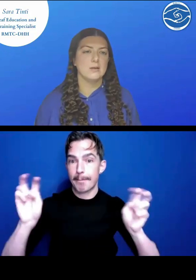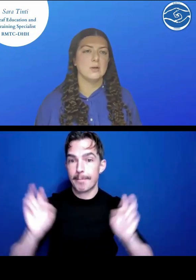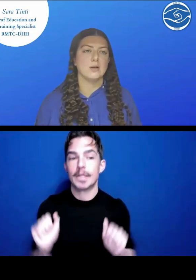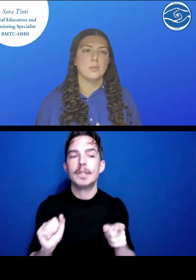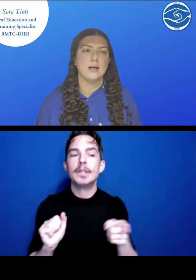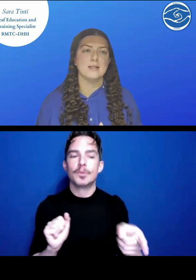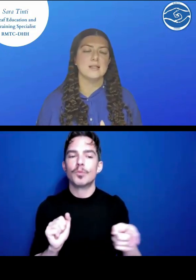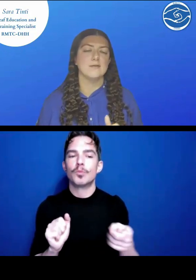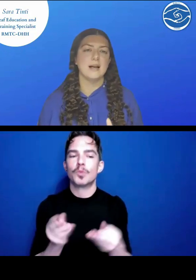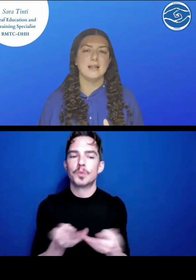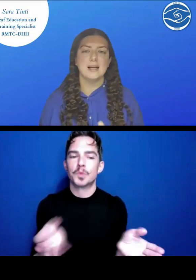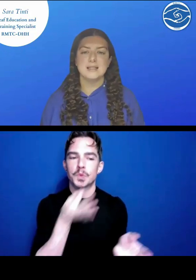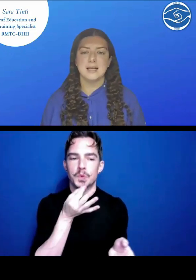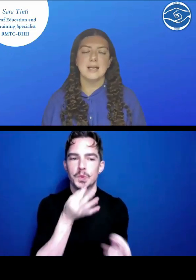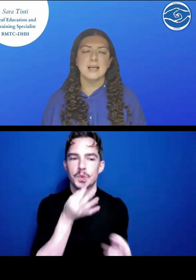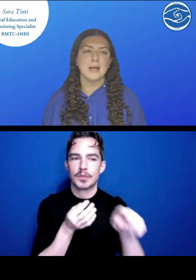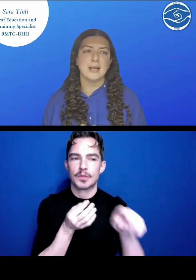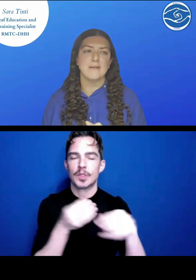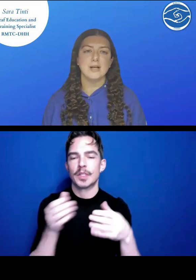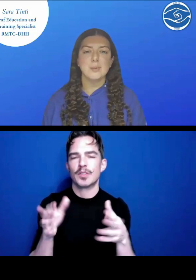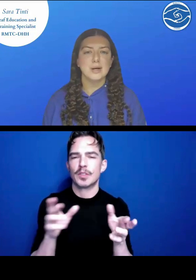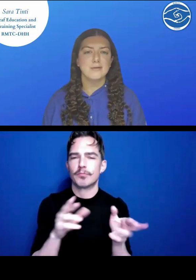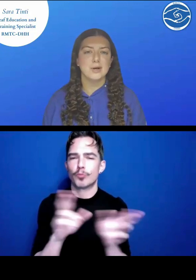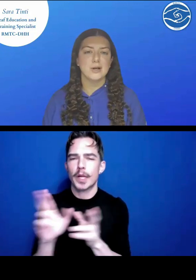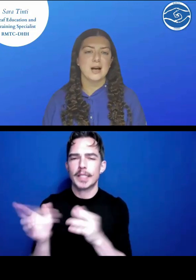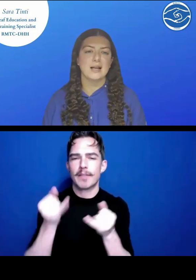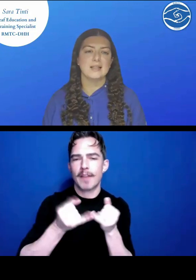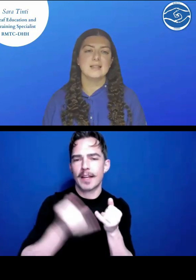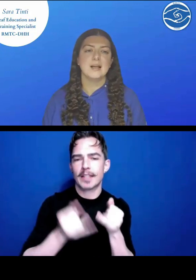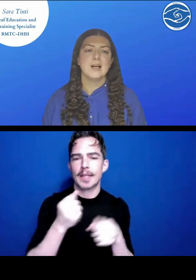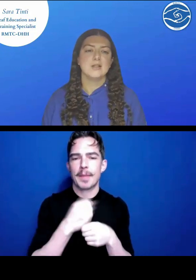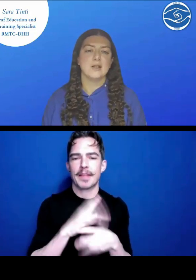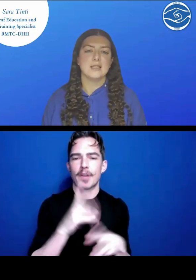very soon. We're in the process of finalizing it and making it very pretty for you guys so